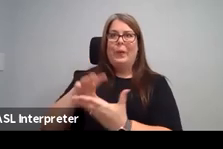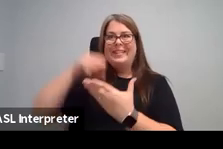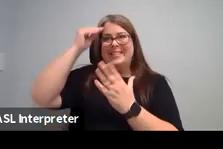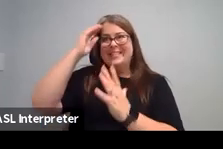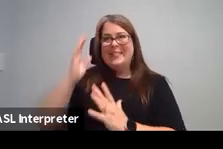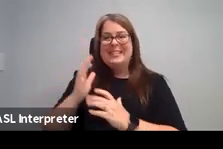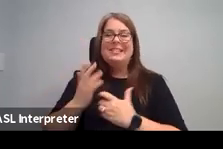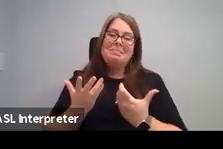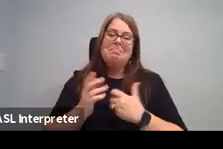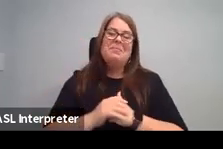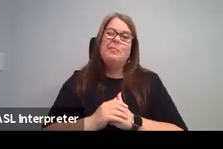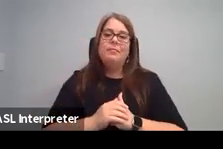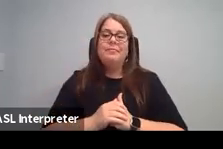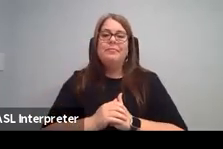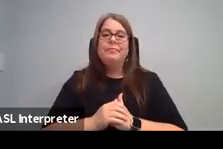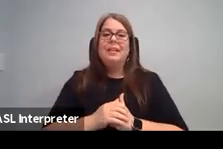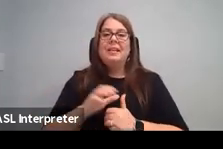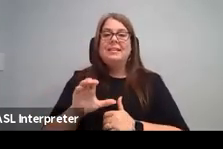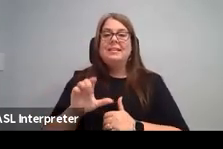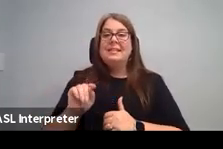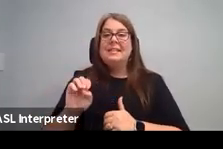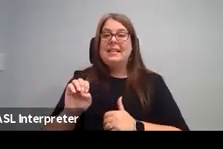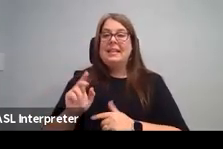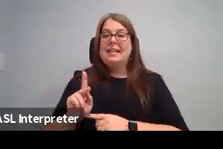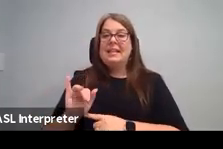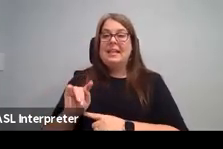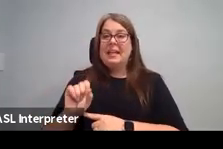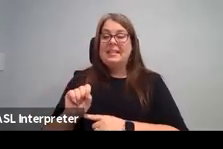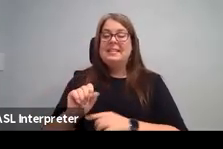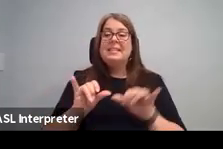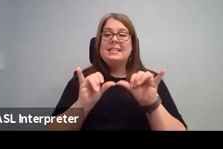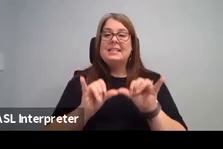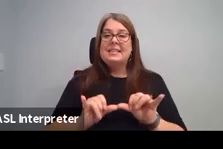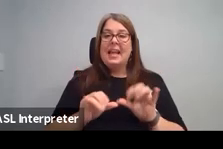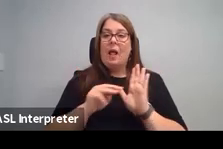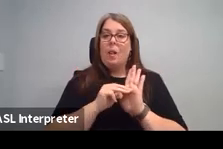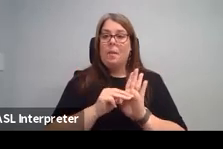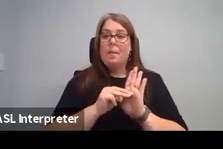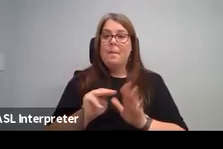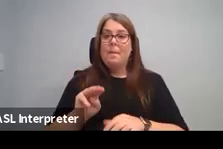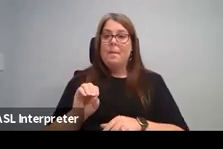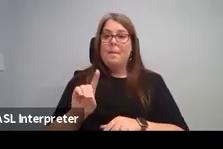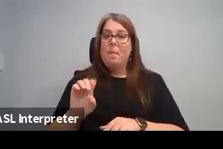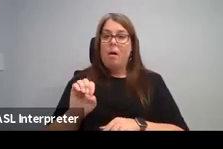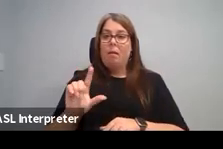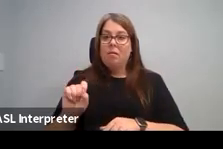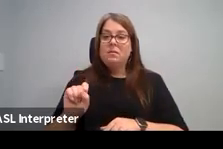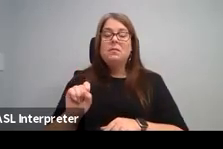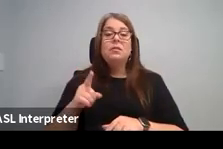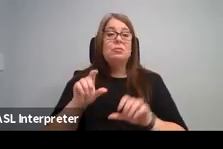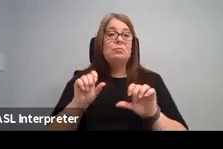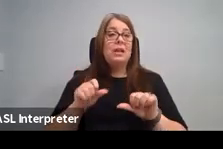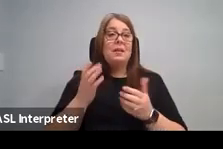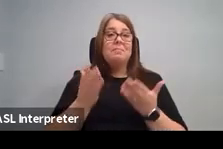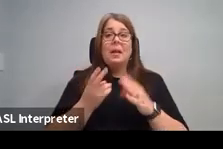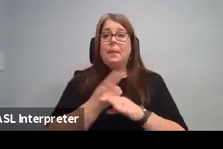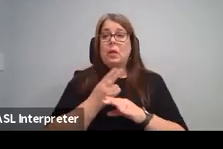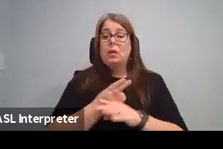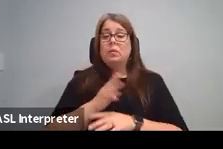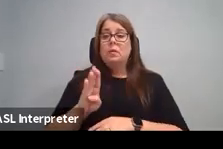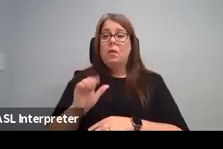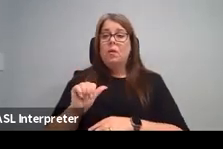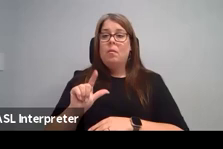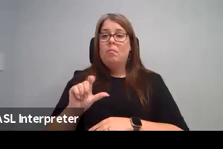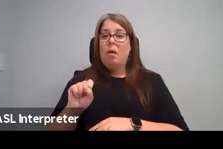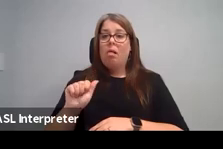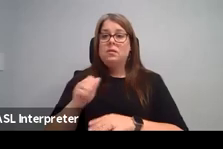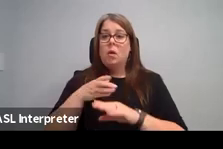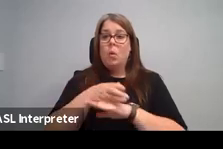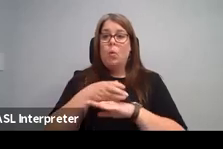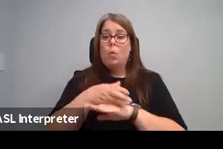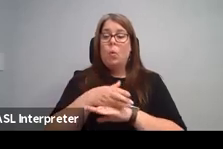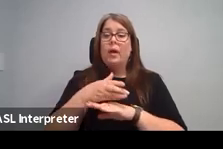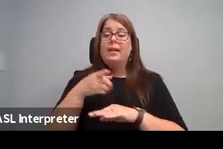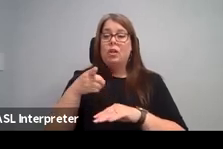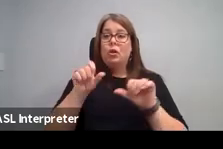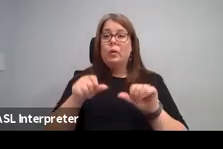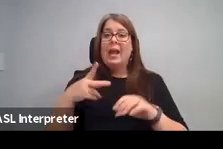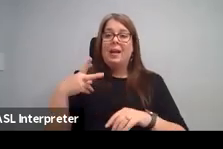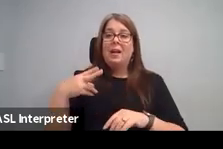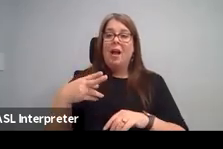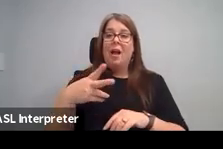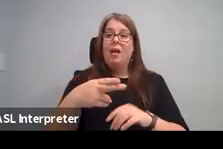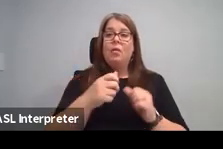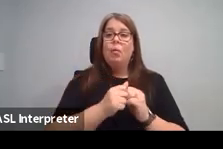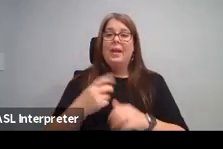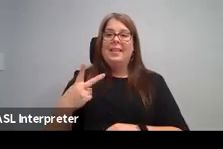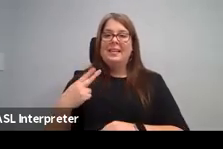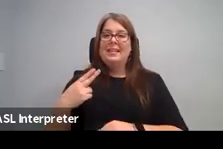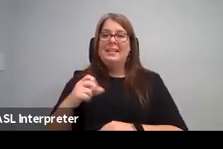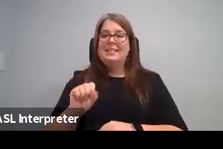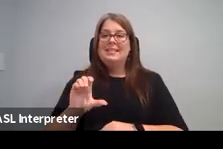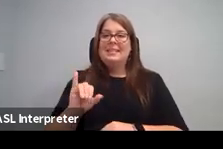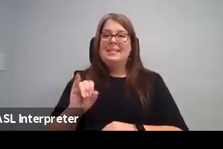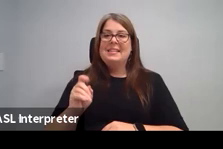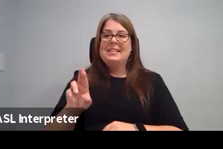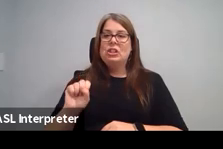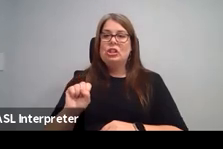Jewyl Alderson Clarke, SDCOE: But that's something else CTE kits and doing scale models is something that we've heard and you can maybe use balsa wood which can be cut with scissors, instead of having to like issue really sharp cutting objects which could be a liability concerns.